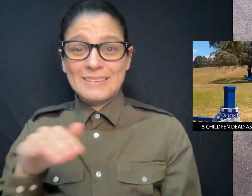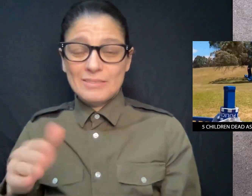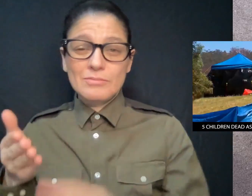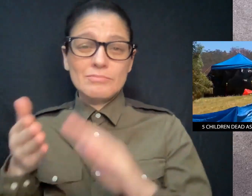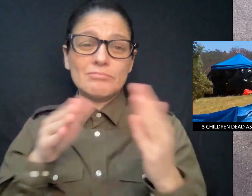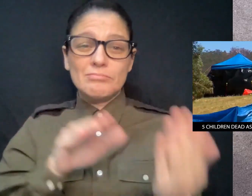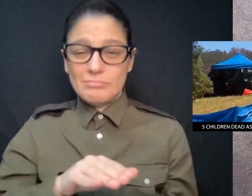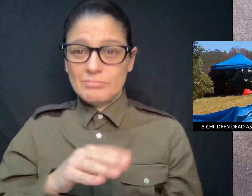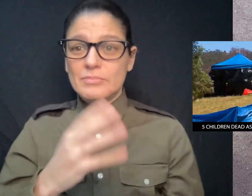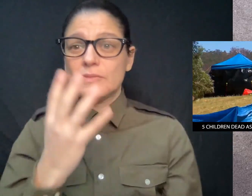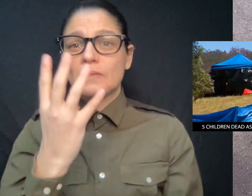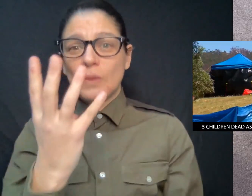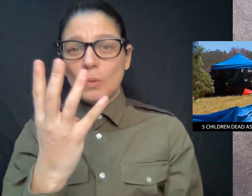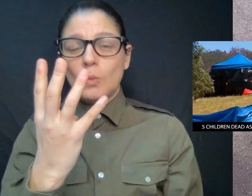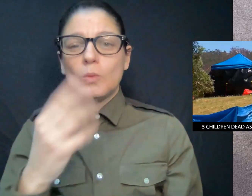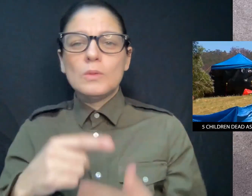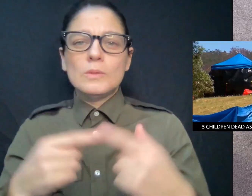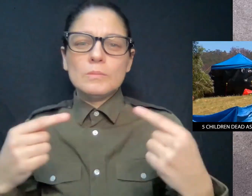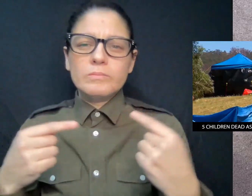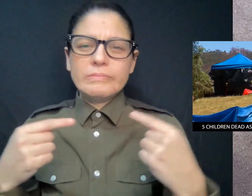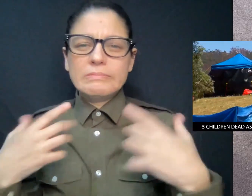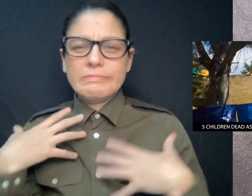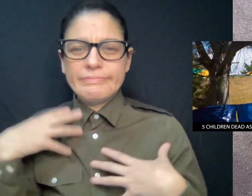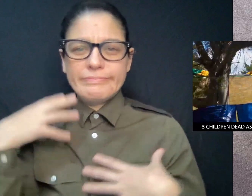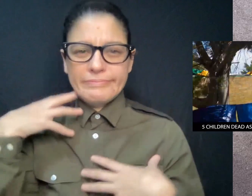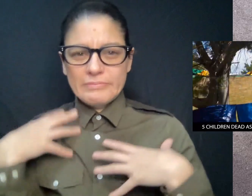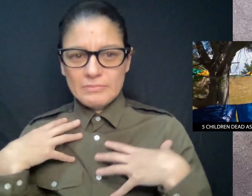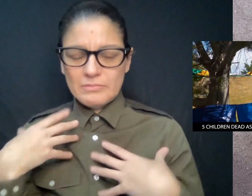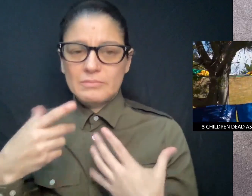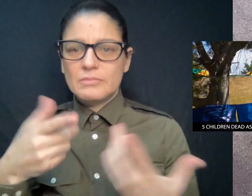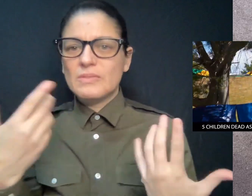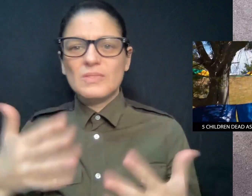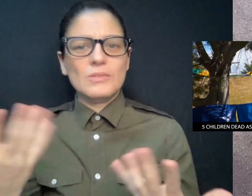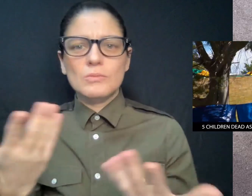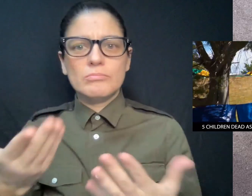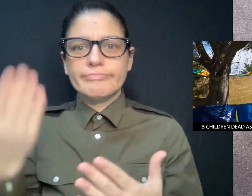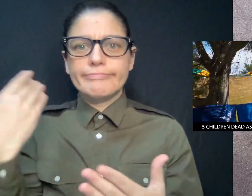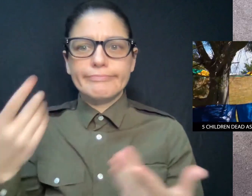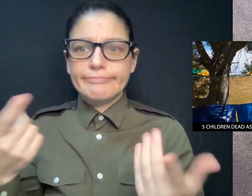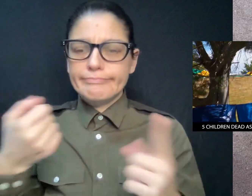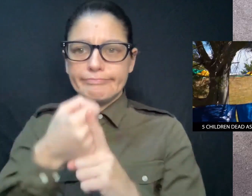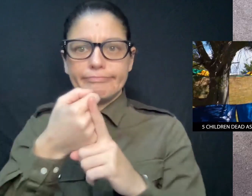in Australia five children are dead and four are critically injured